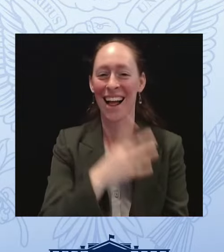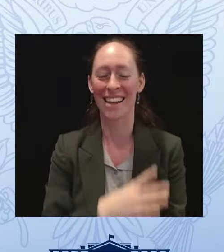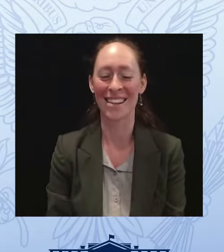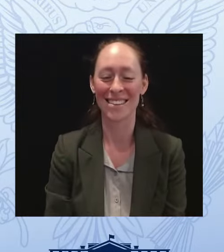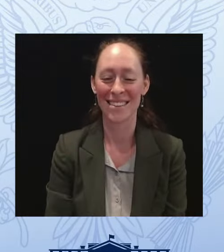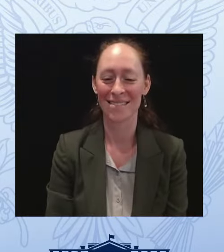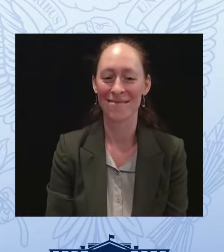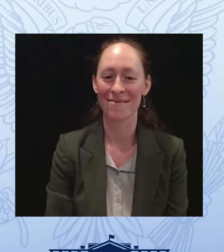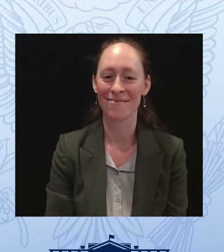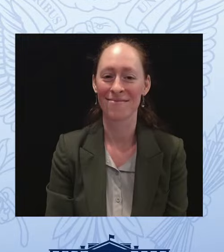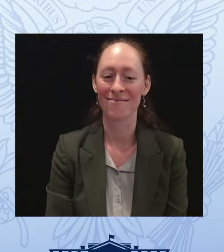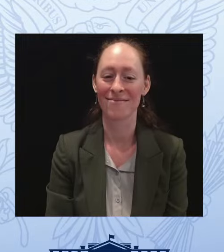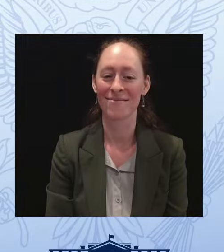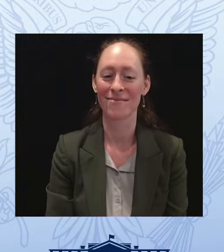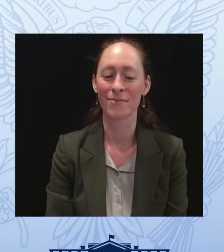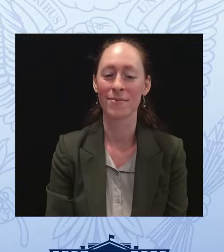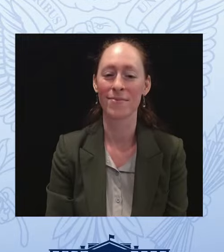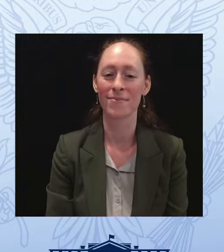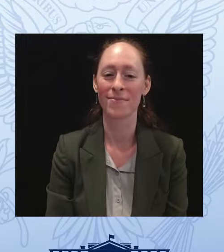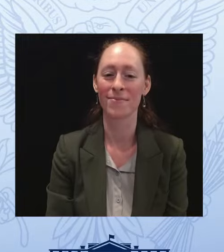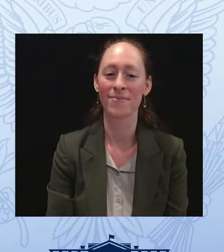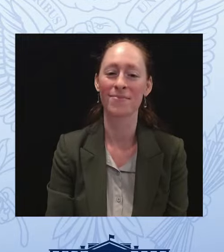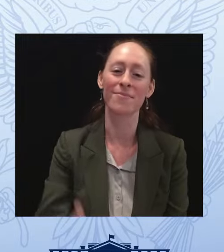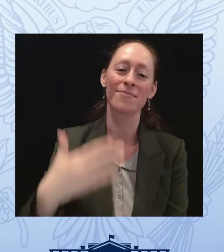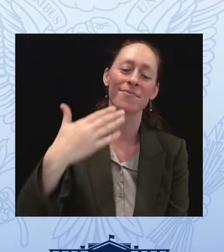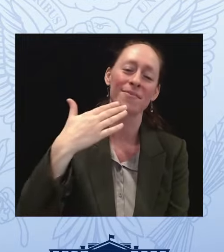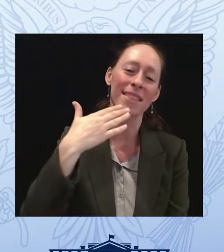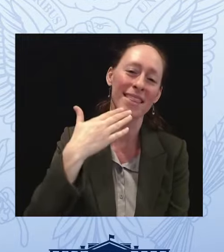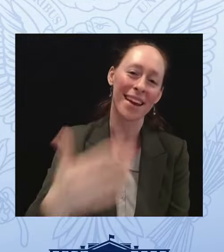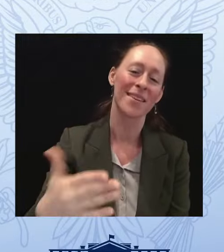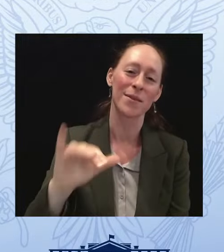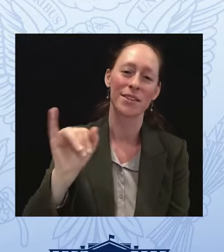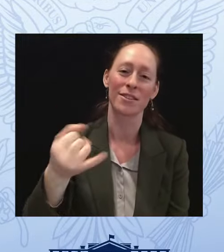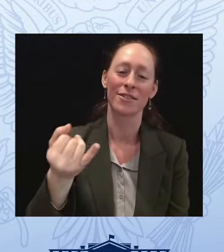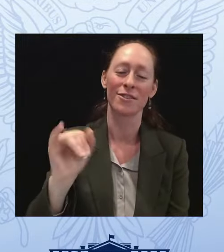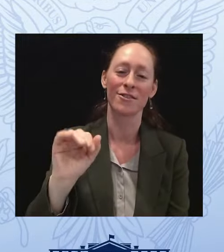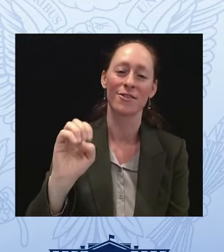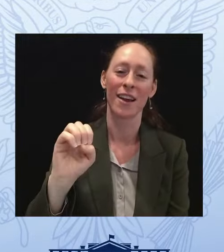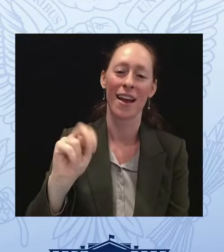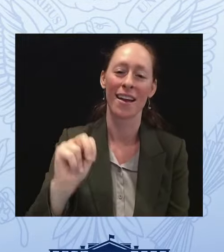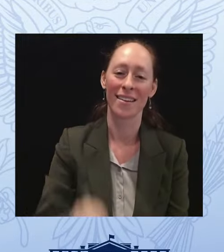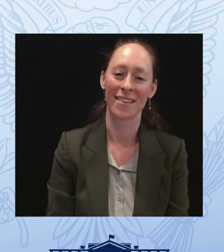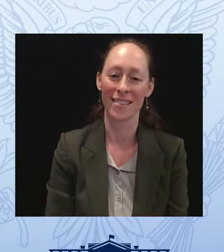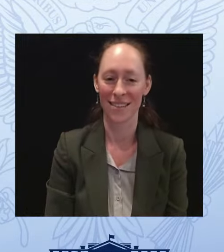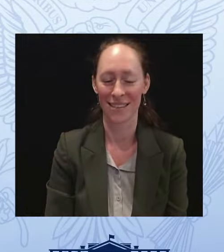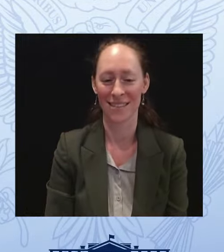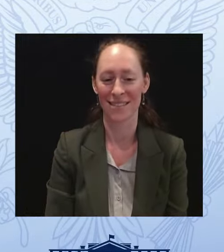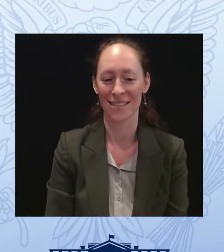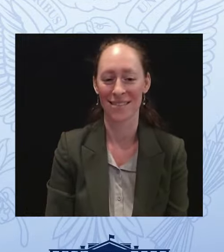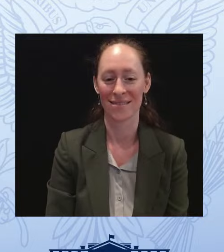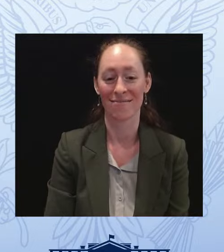You know, you in the Gender Policy Council team have been such strong leaders on this issue. And I know the president is so grateful to you.